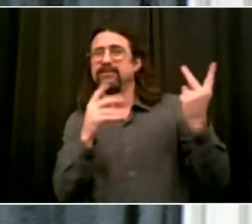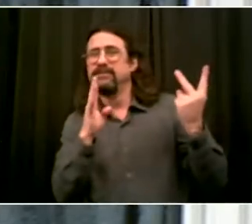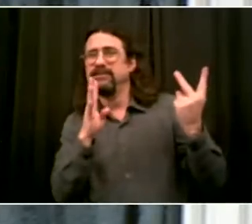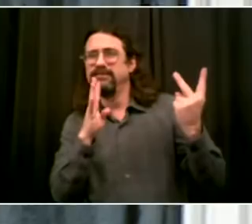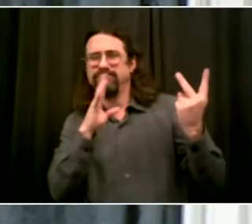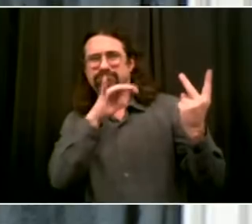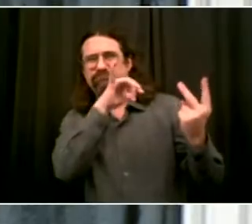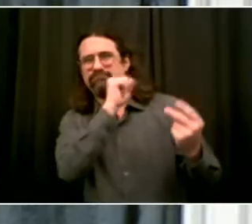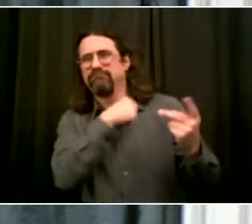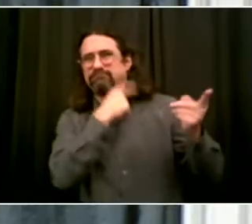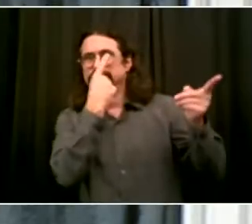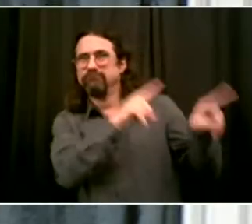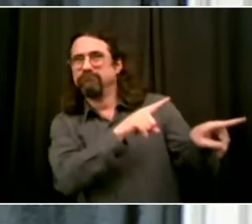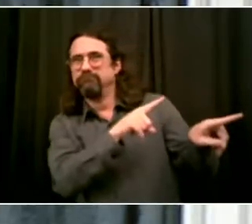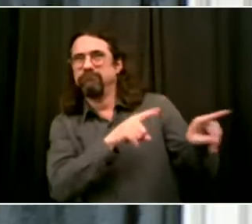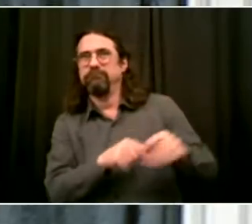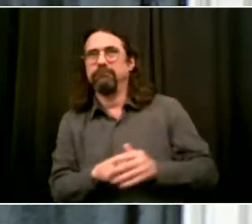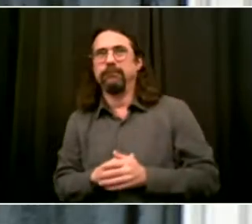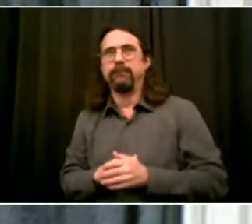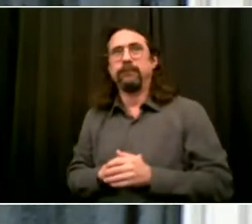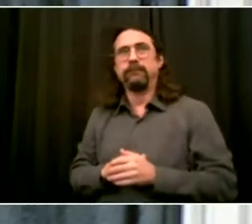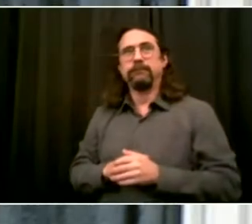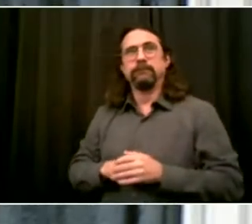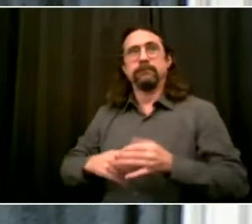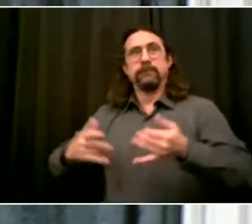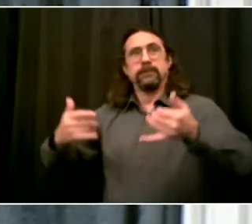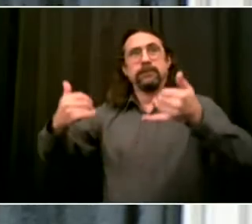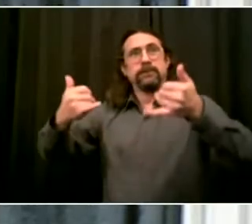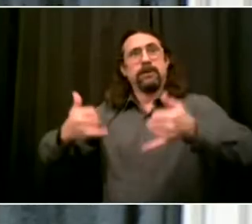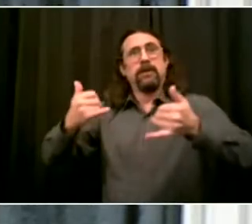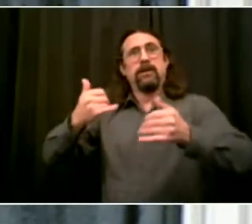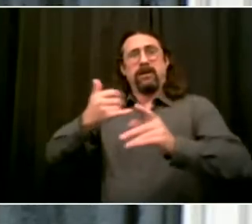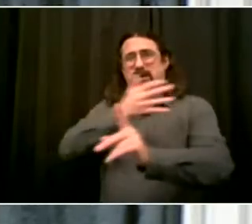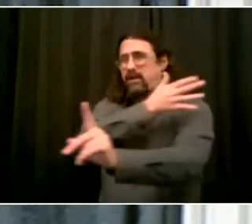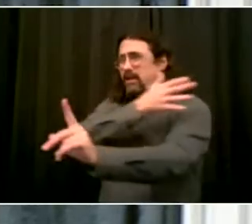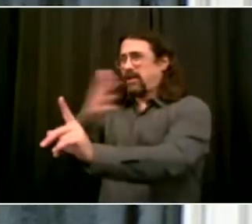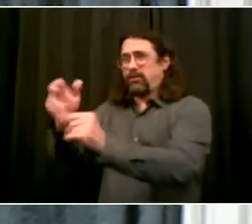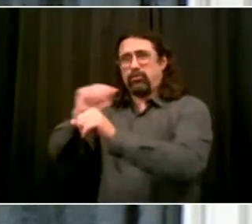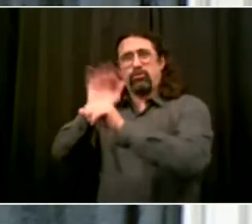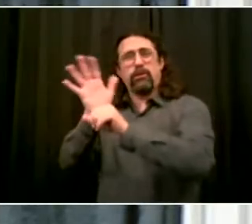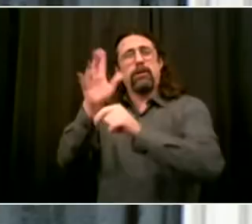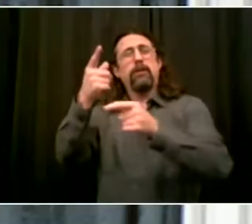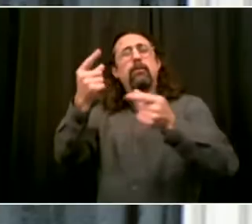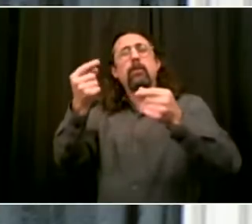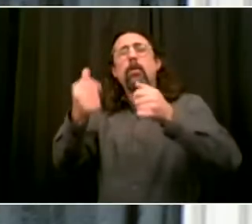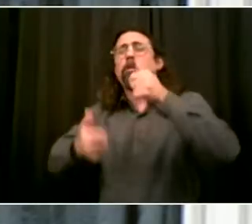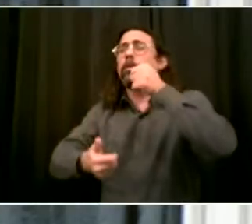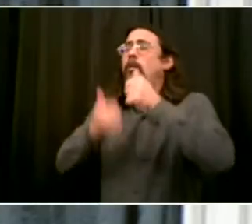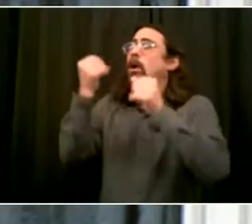THII ISS THE MOST URGENT TIME IN WEEKS AND MONTHS